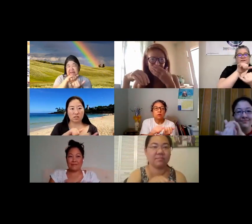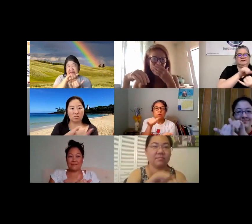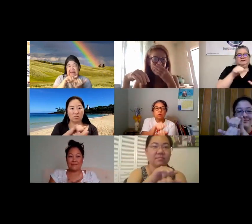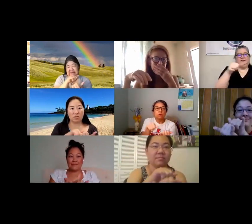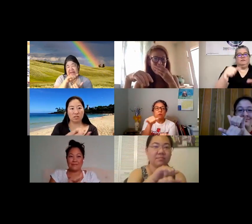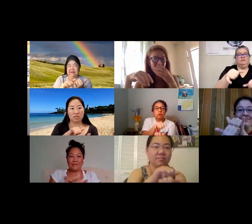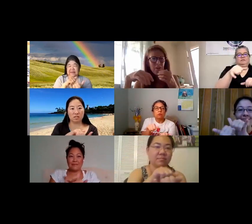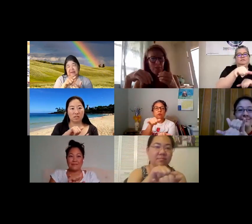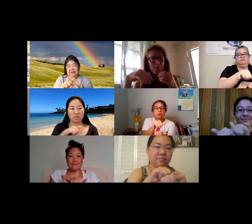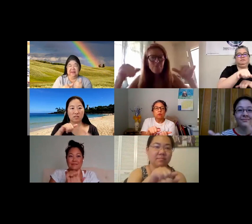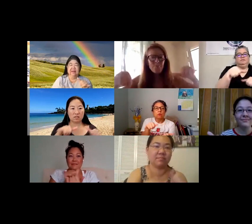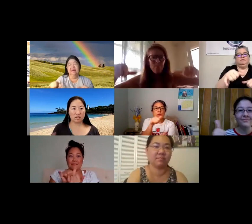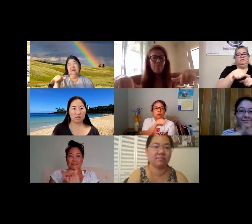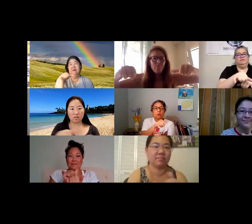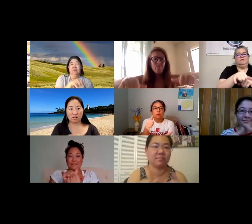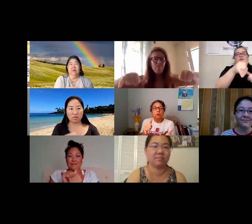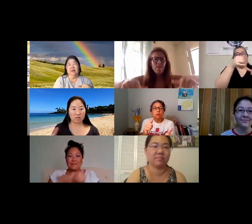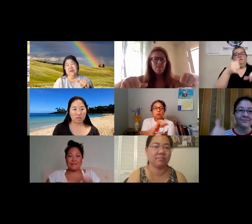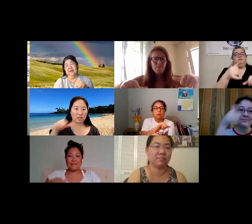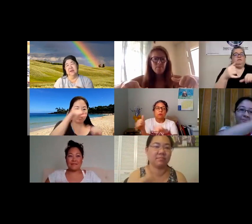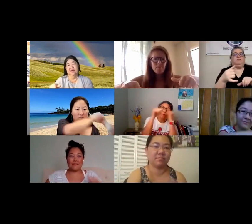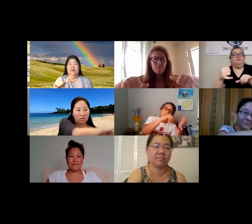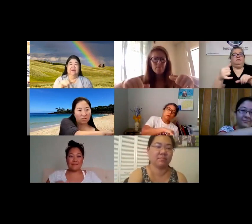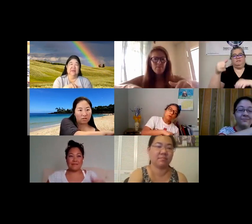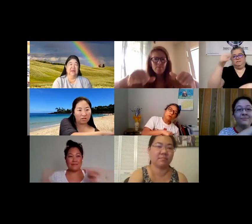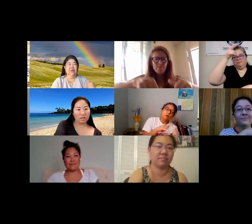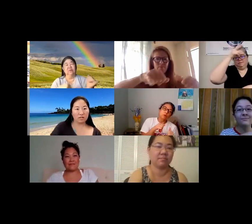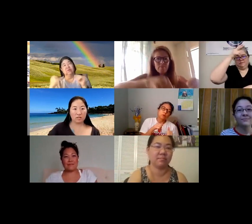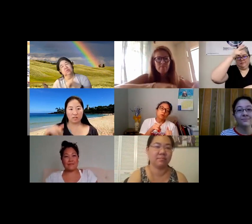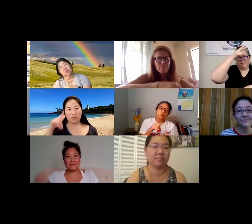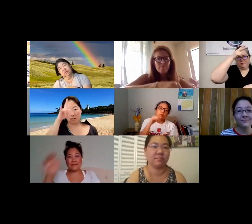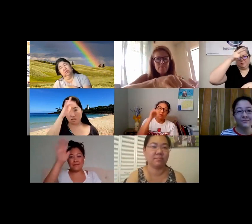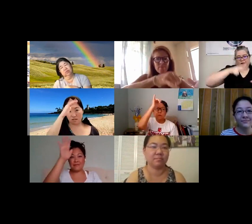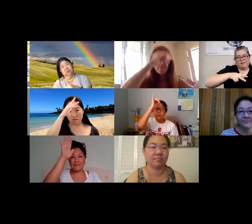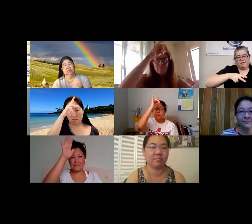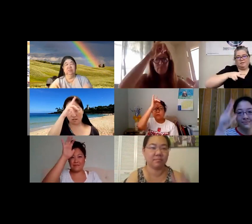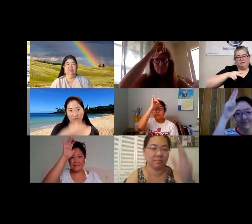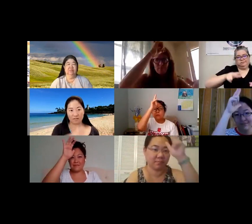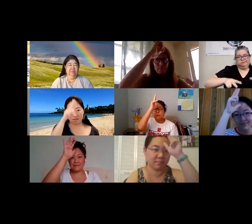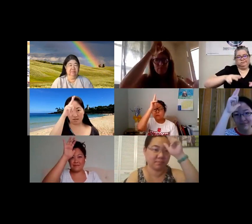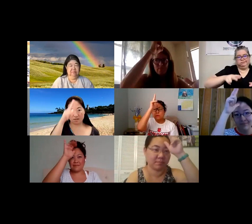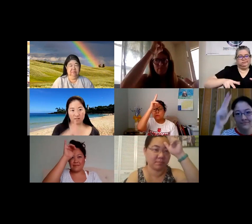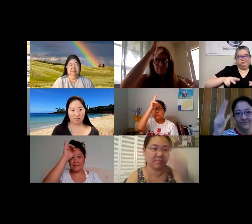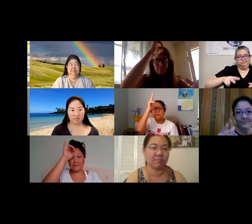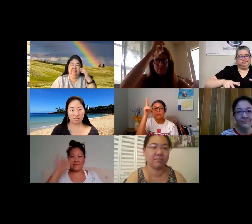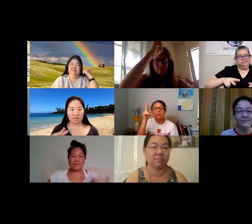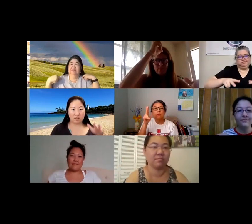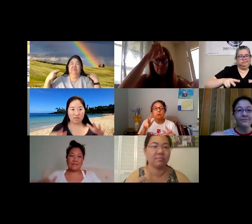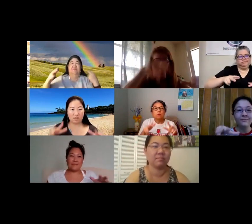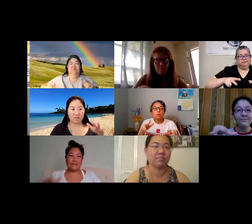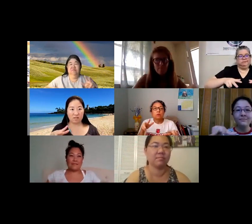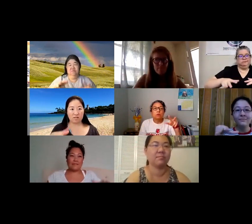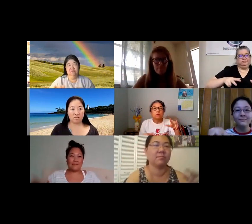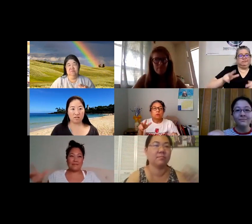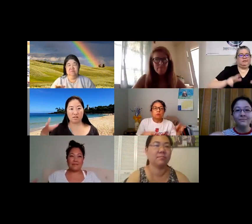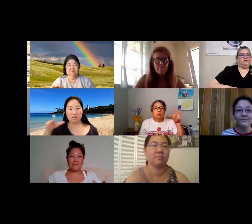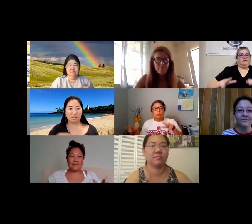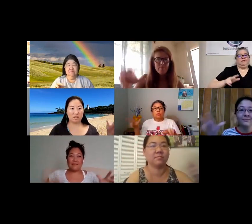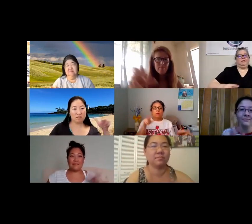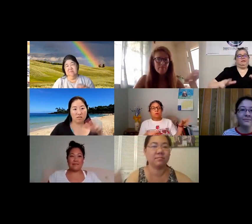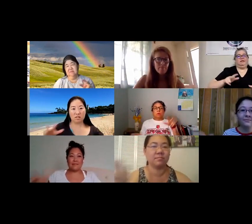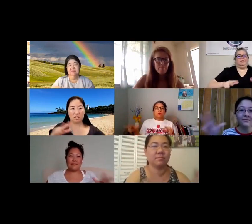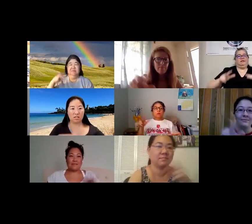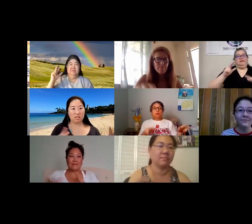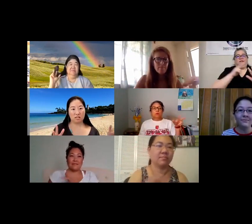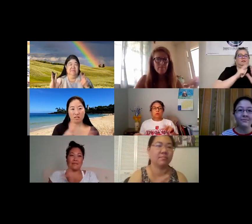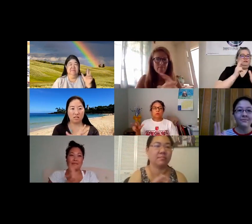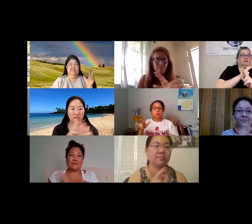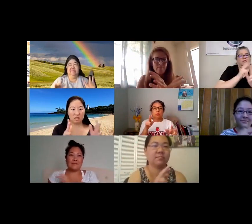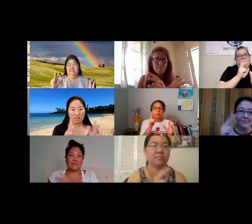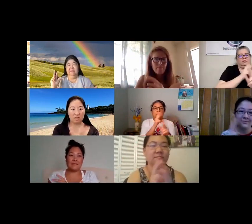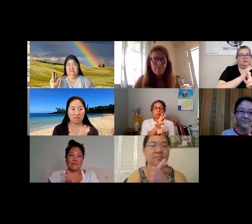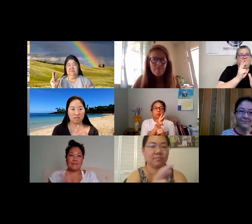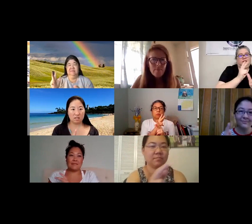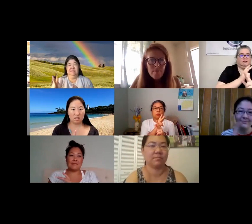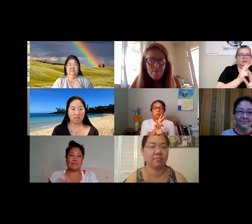eating, walking, and falling down. Rooster walking awkwardly in the line.